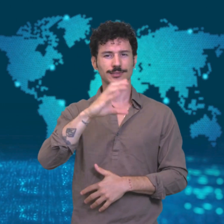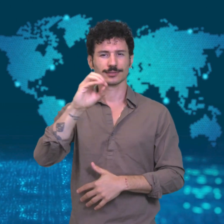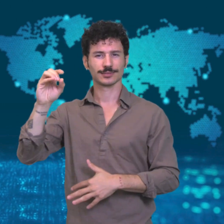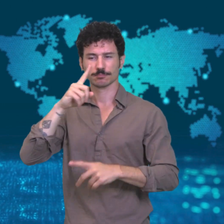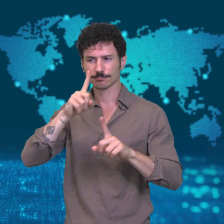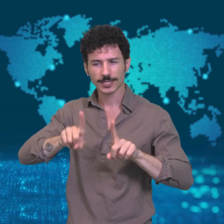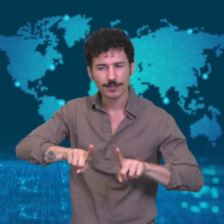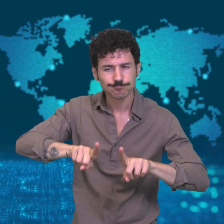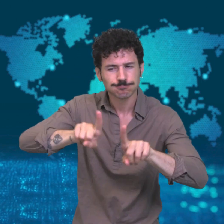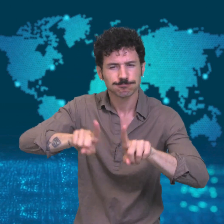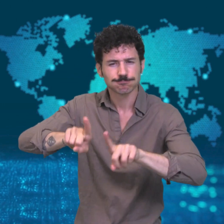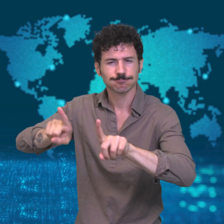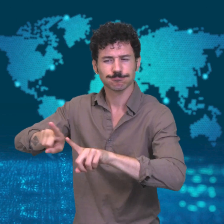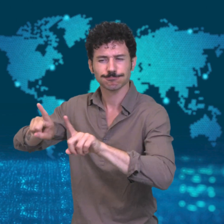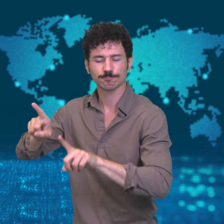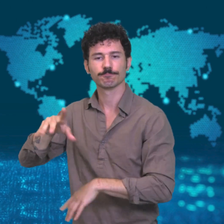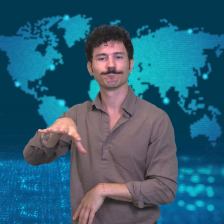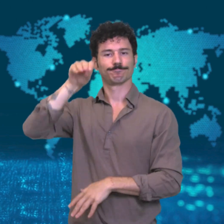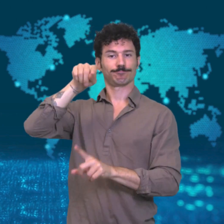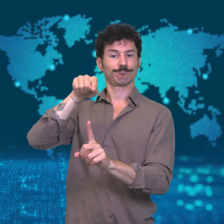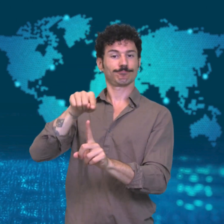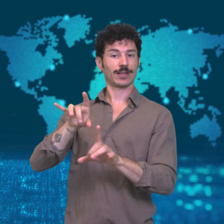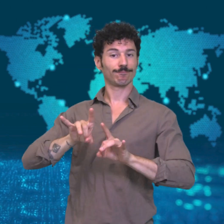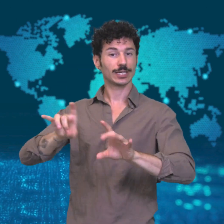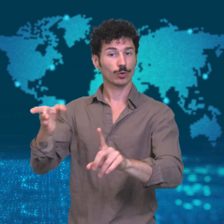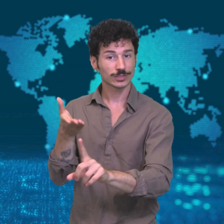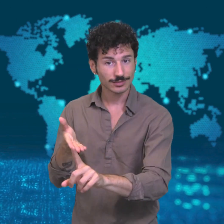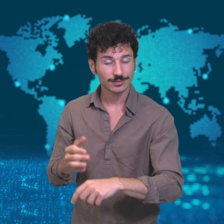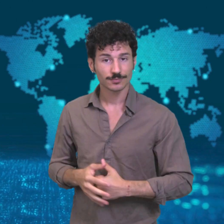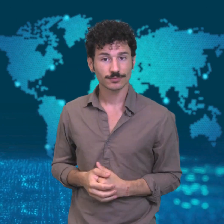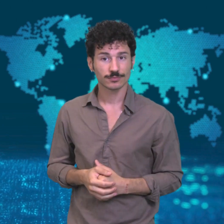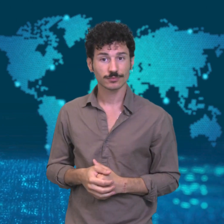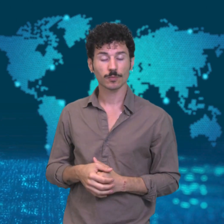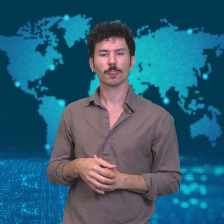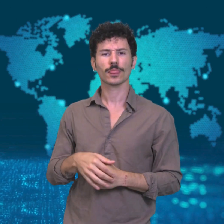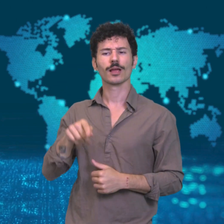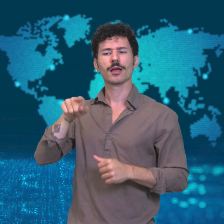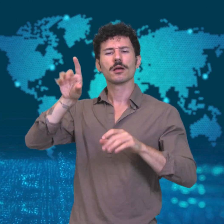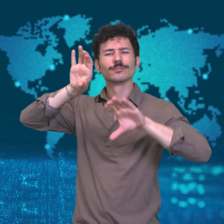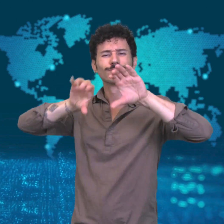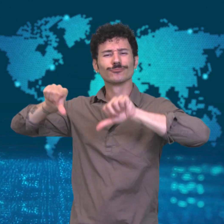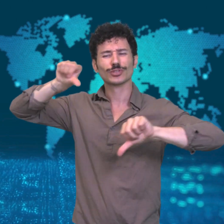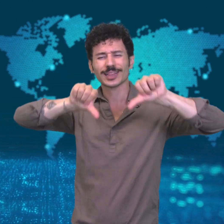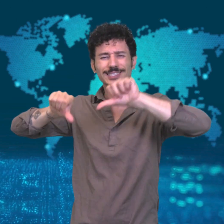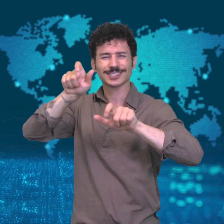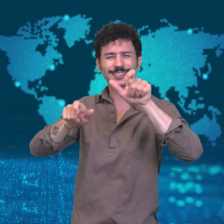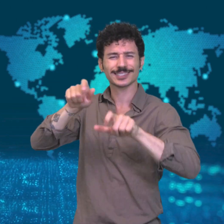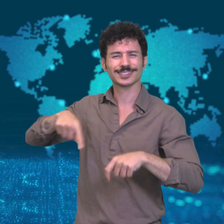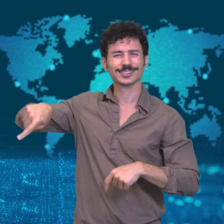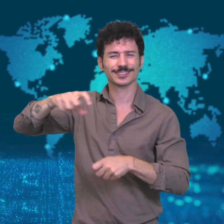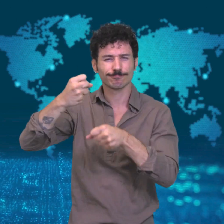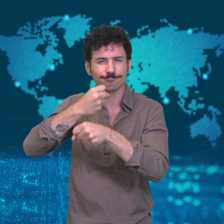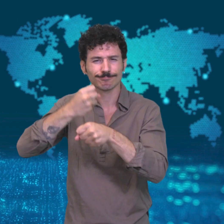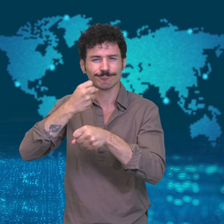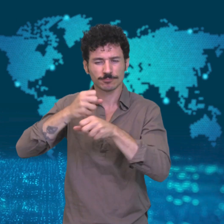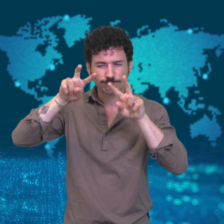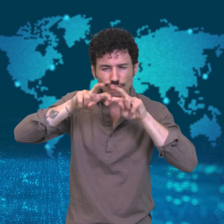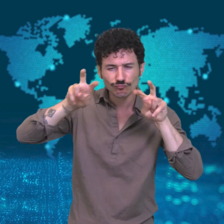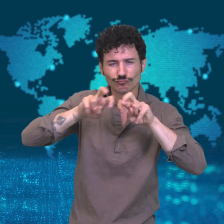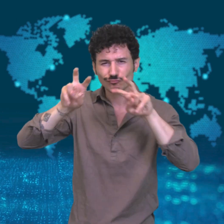research of more than 30,000 nasal swab samples from pigs across China.